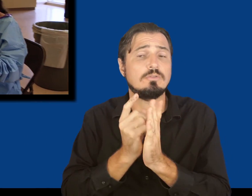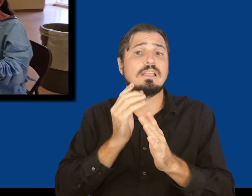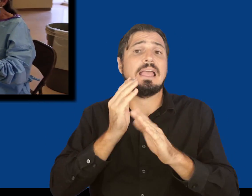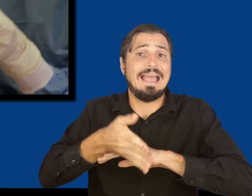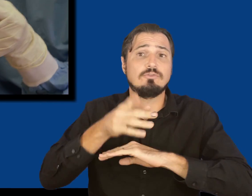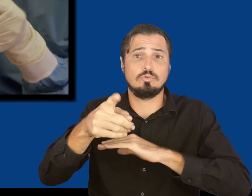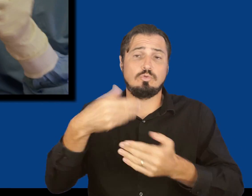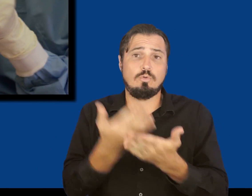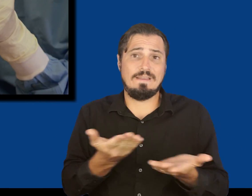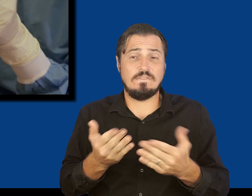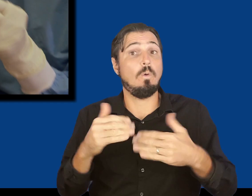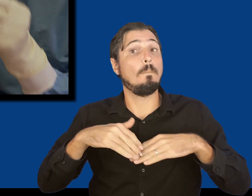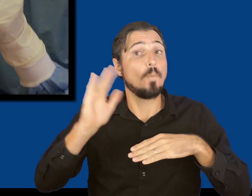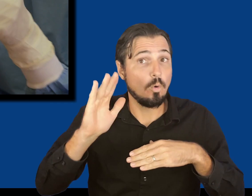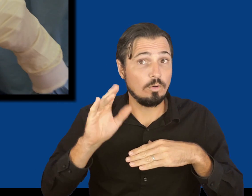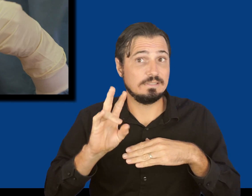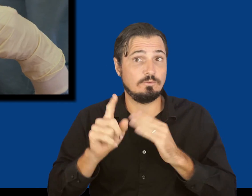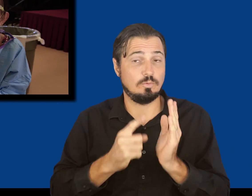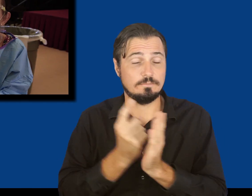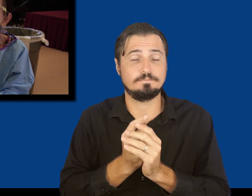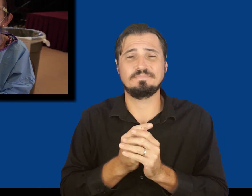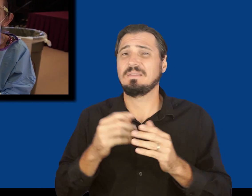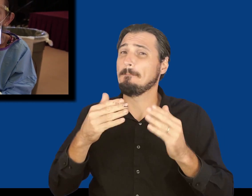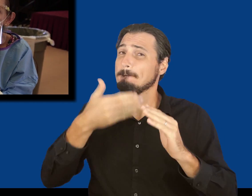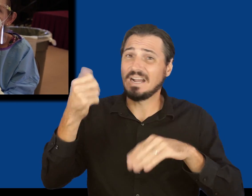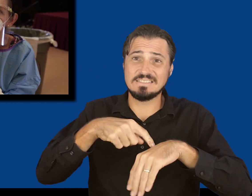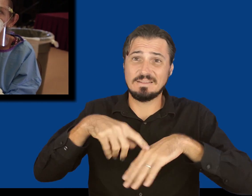ideal time to take a post test is five to seven days after arrival,